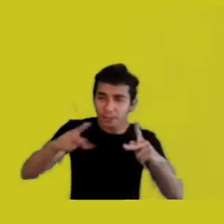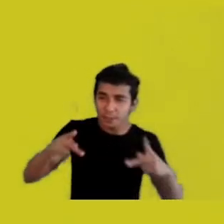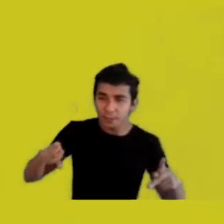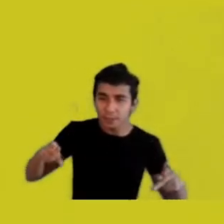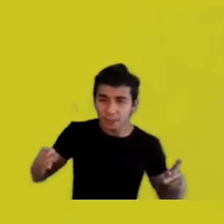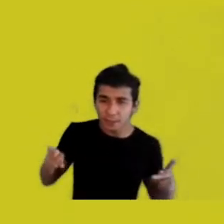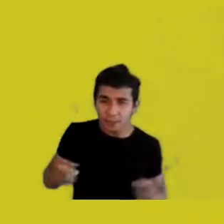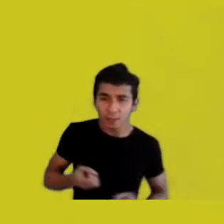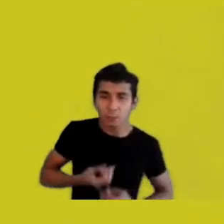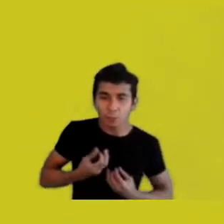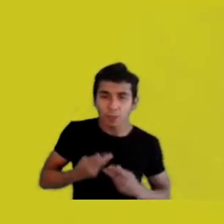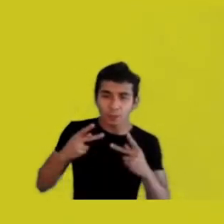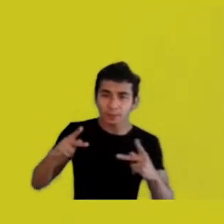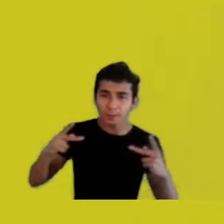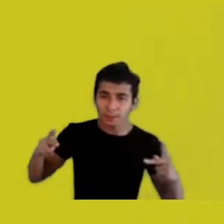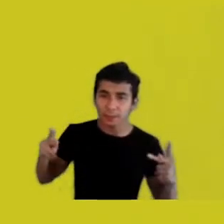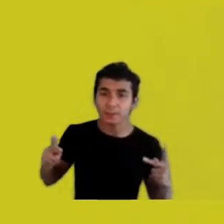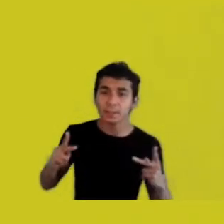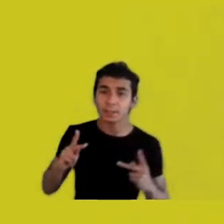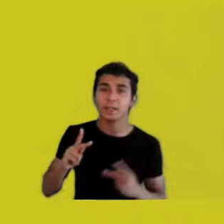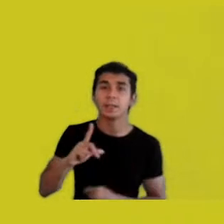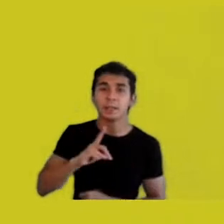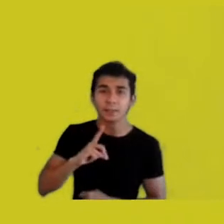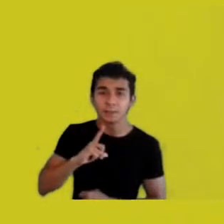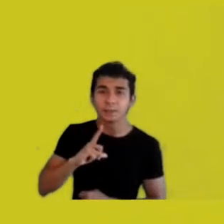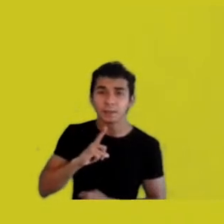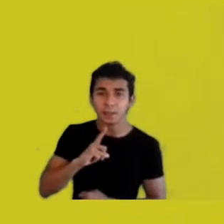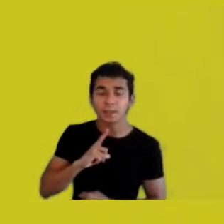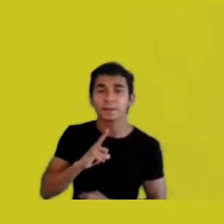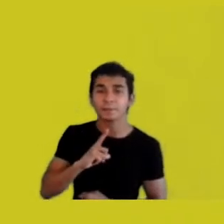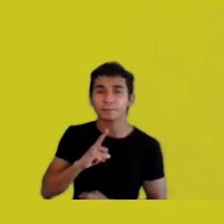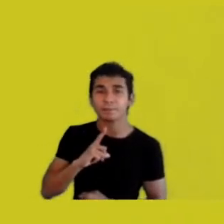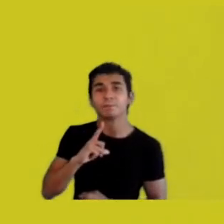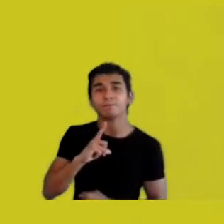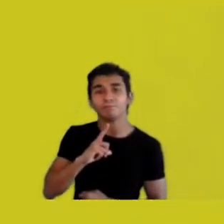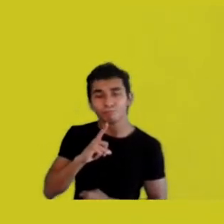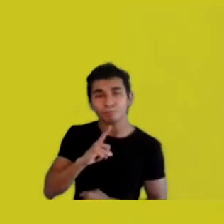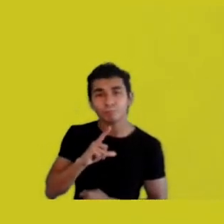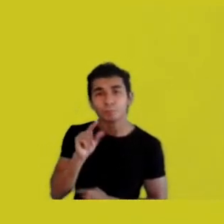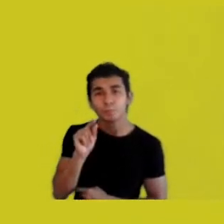an important fractality,